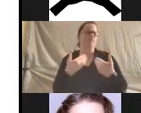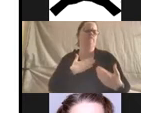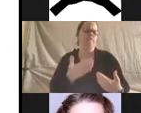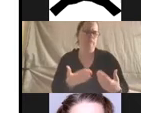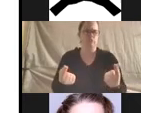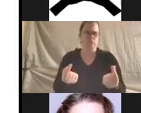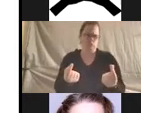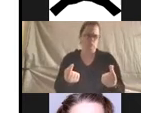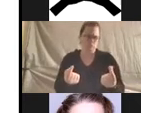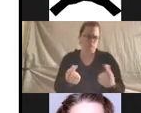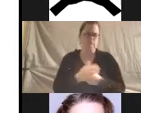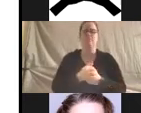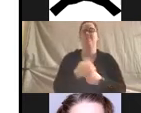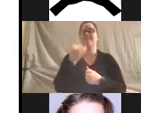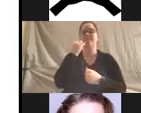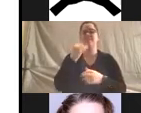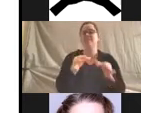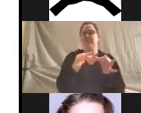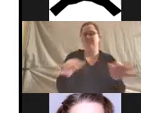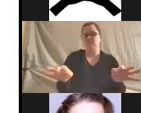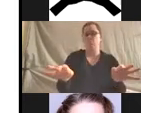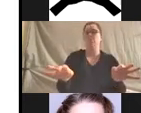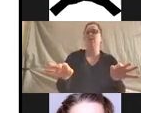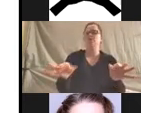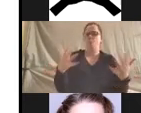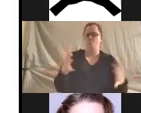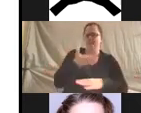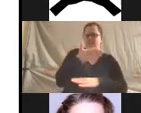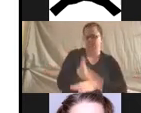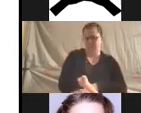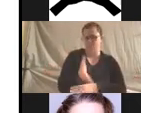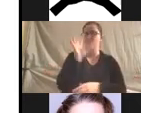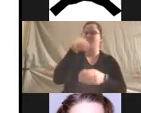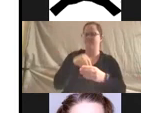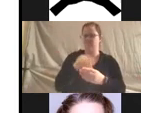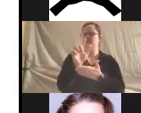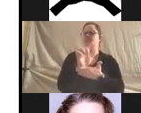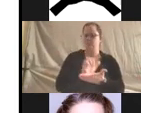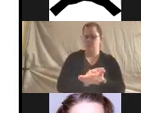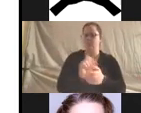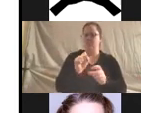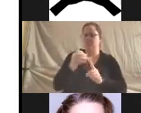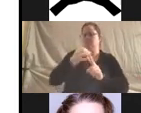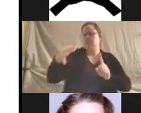So, if the language existed in the legislation, we can expand on that in the rules.